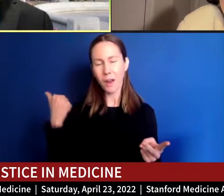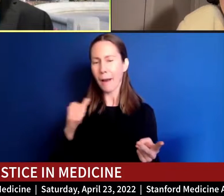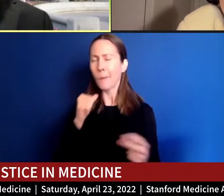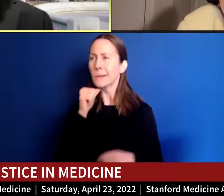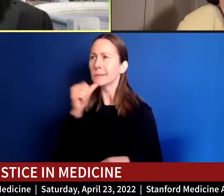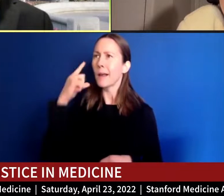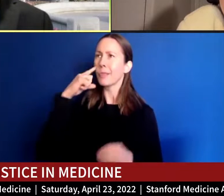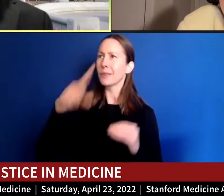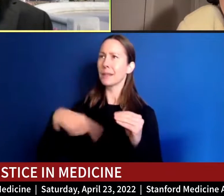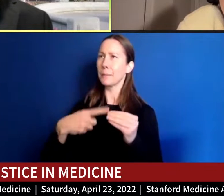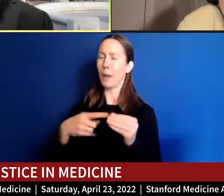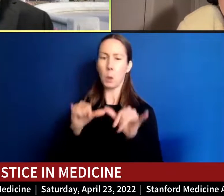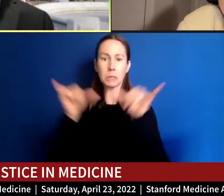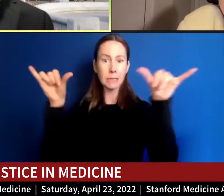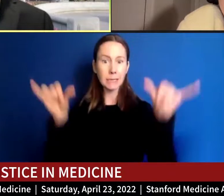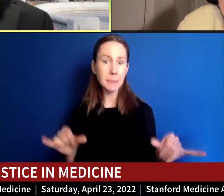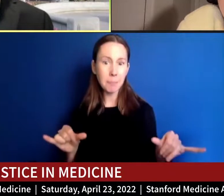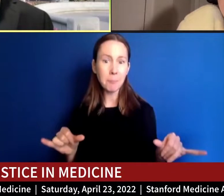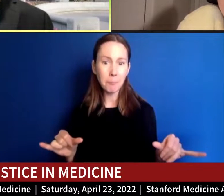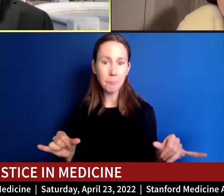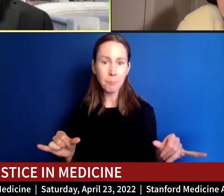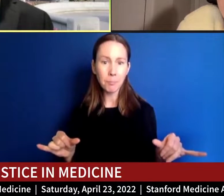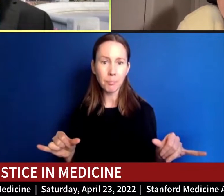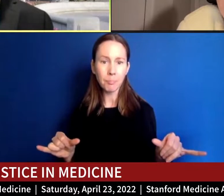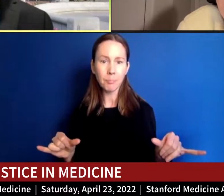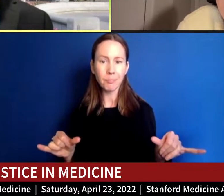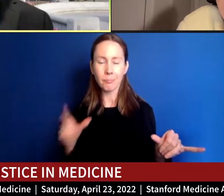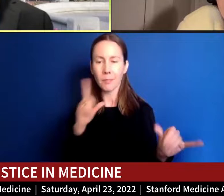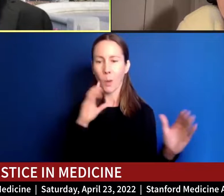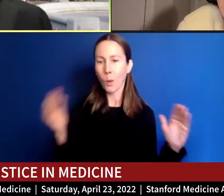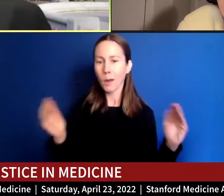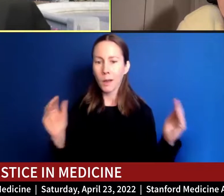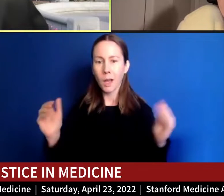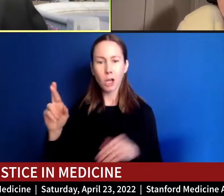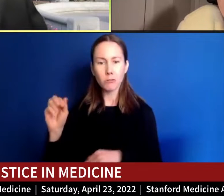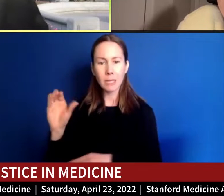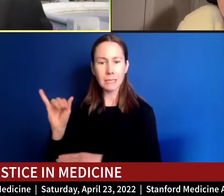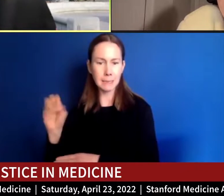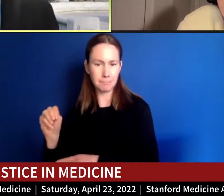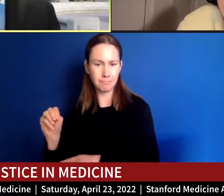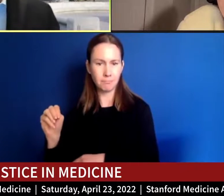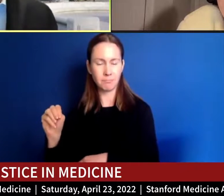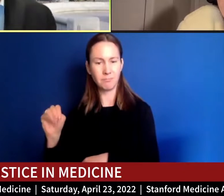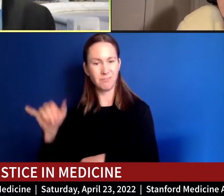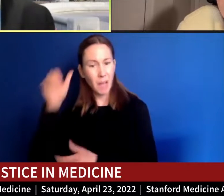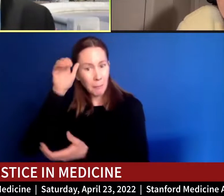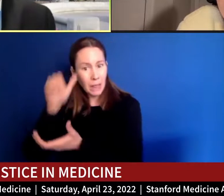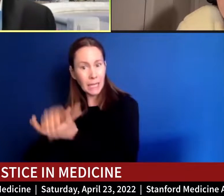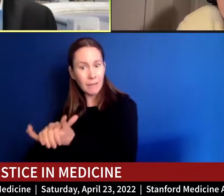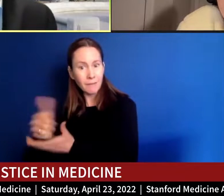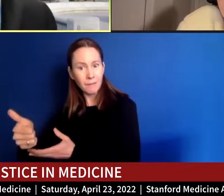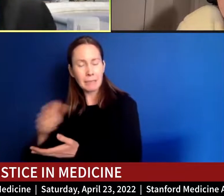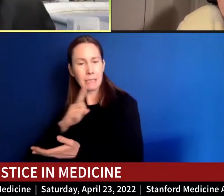a system. You know, analogous to racism where beliefs take the form of systemic oppression